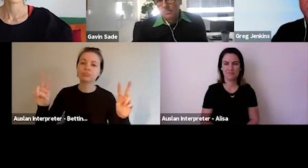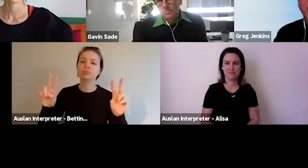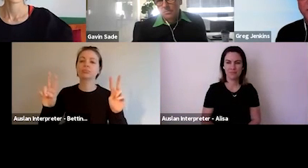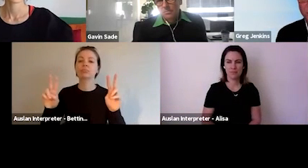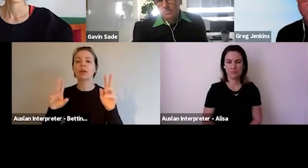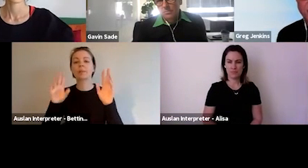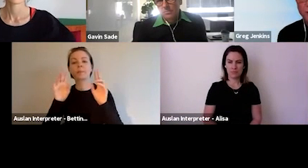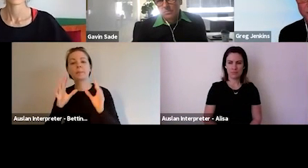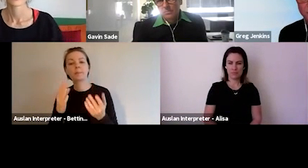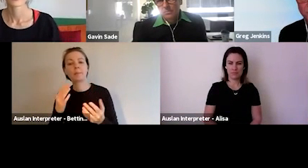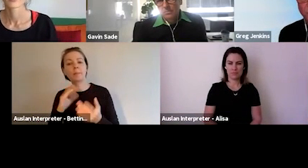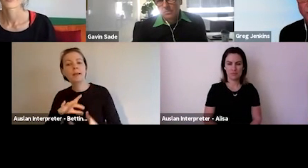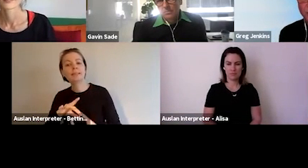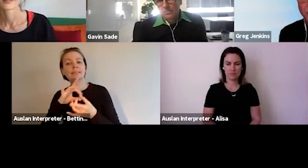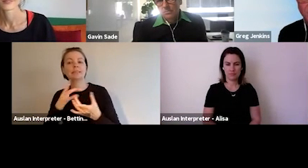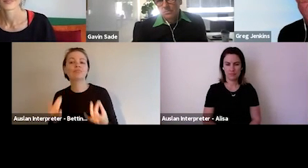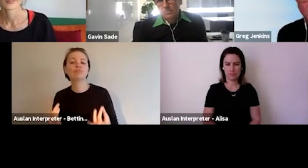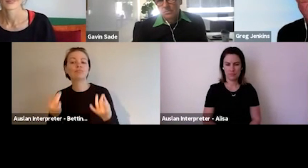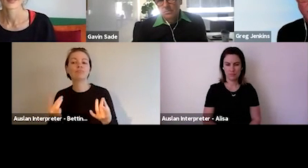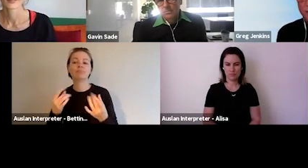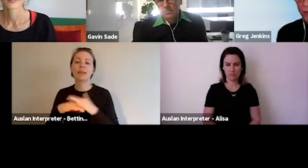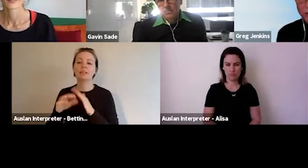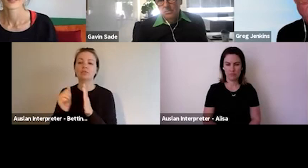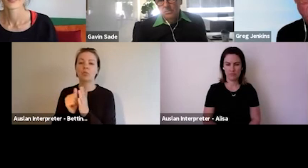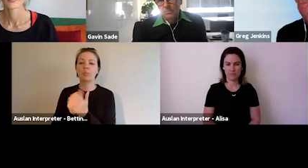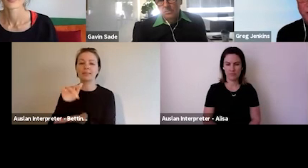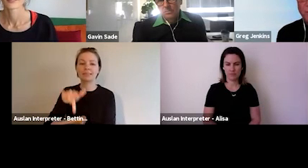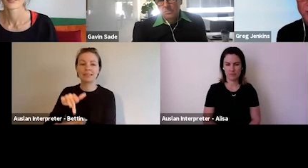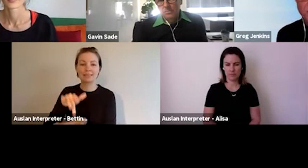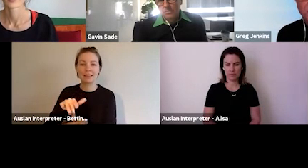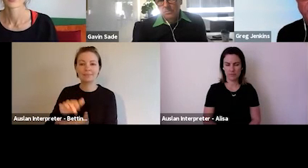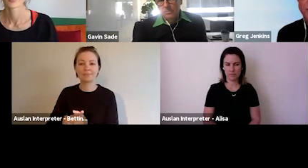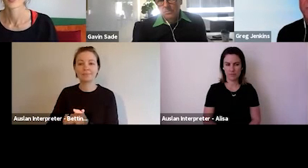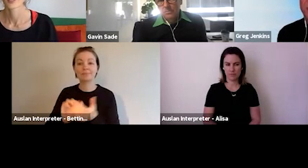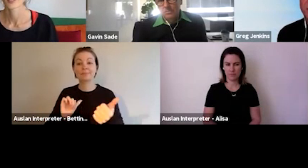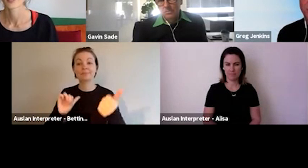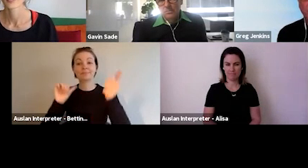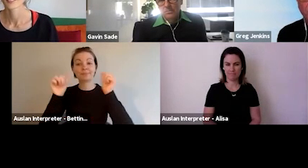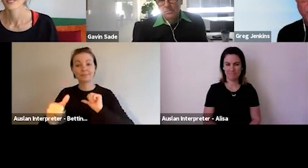displayed in various parts of the shopping center. A partnership with the research